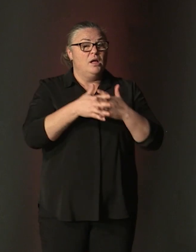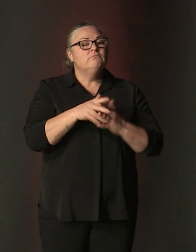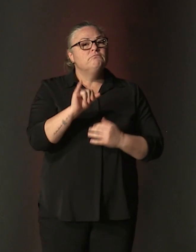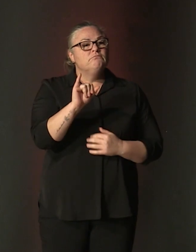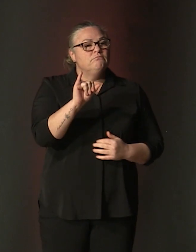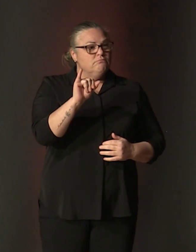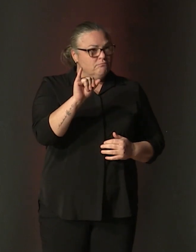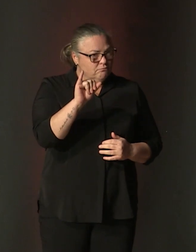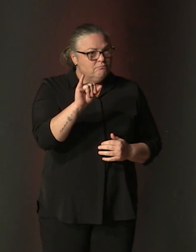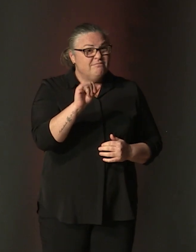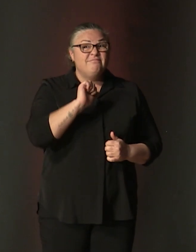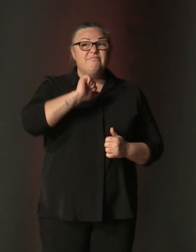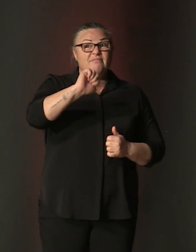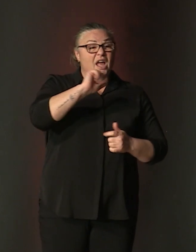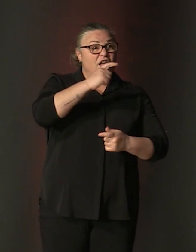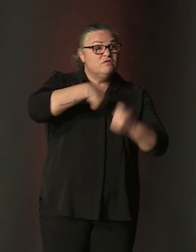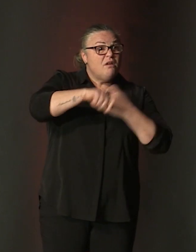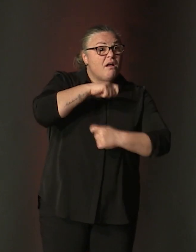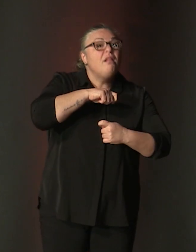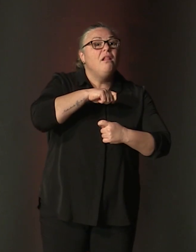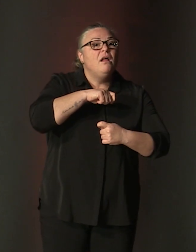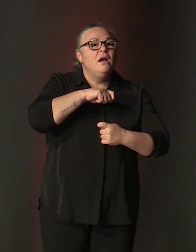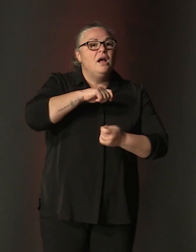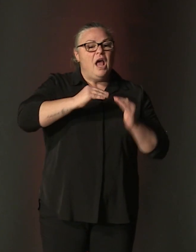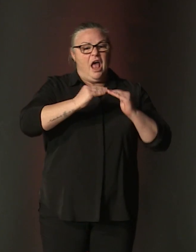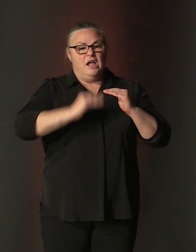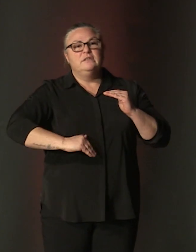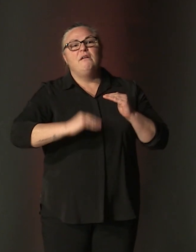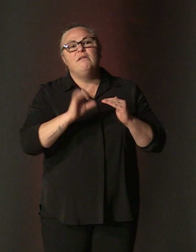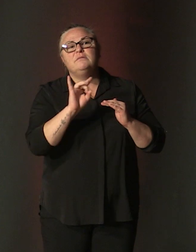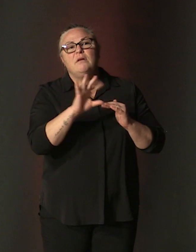But why? Why are we such poor recyclers?